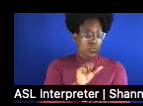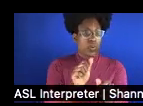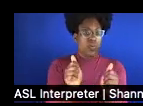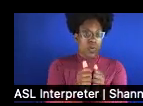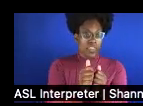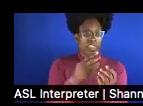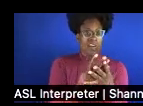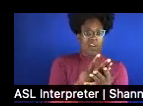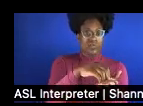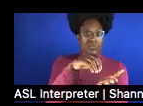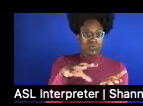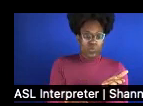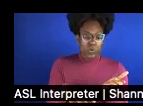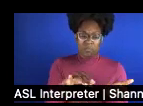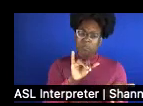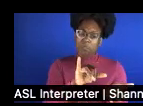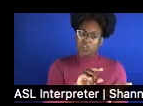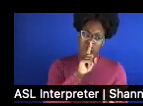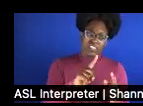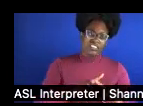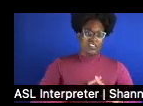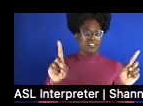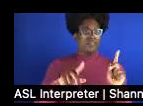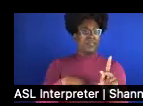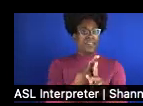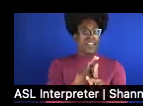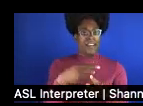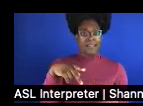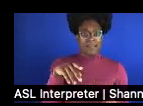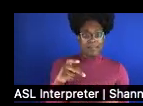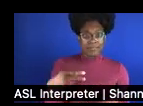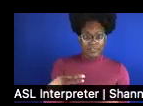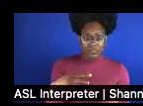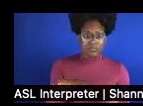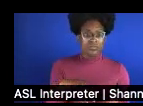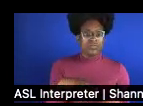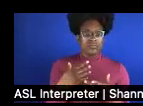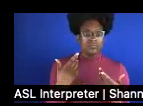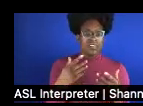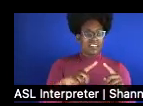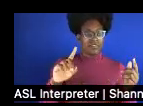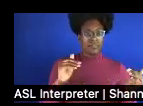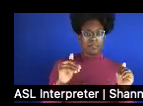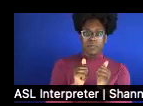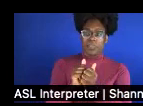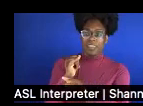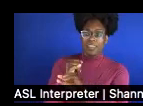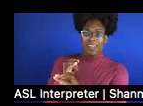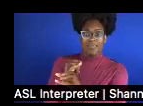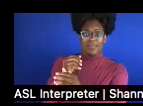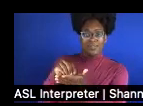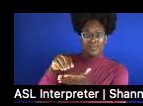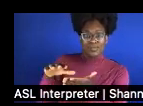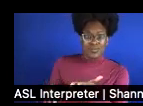different population, different from our students on campus given their access to resources and